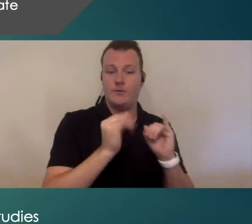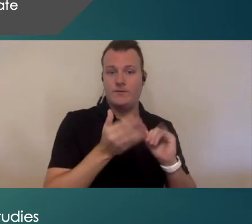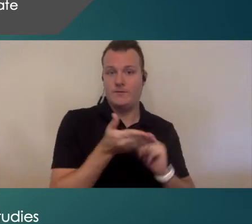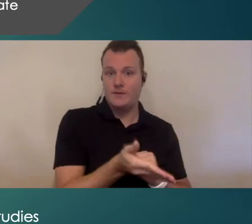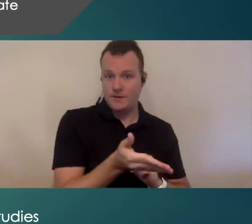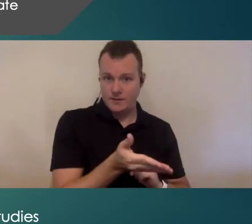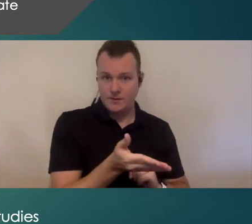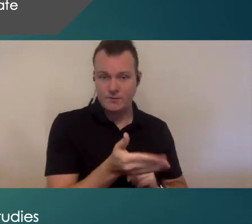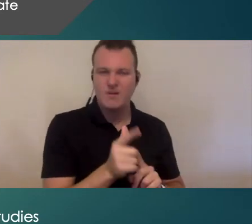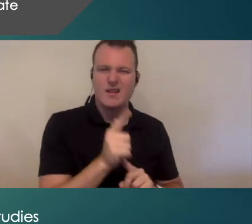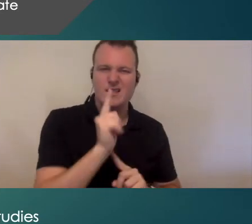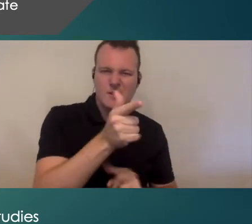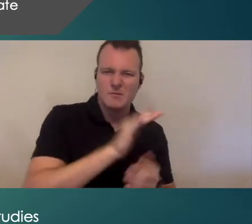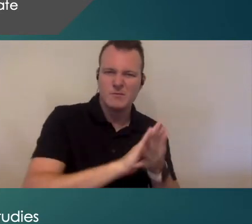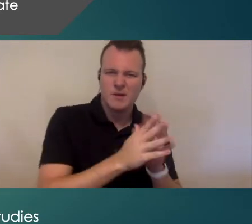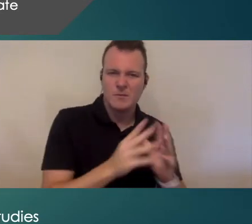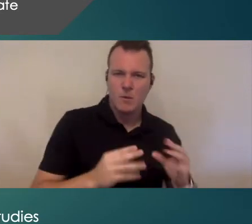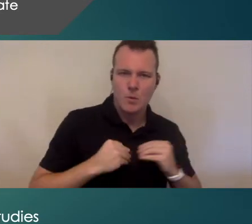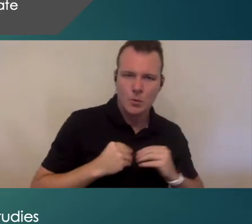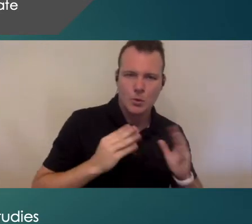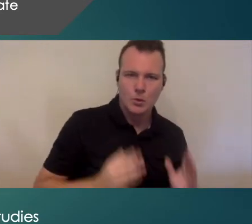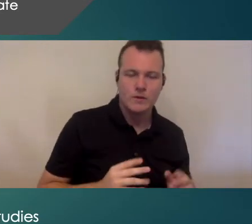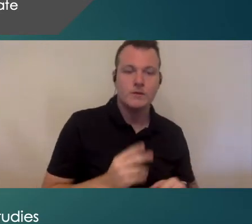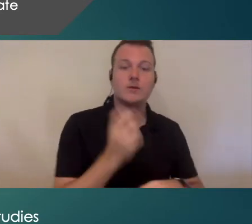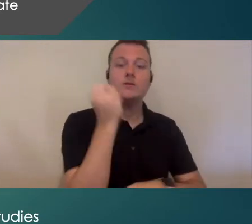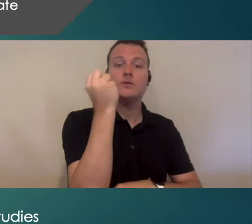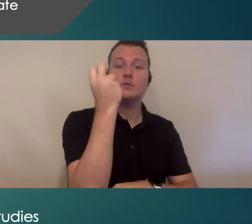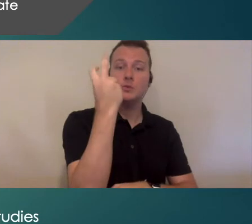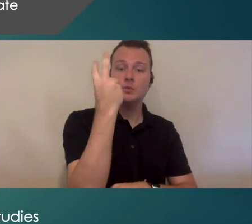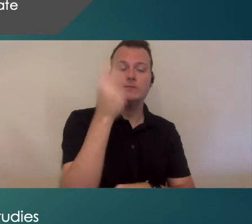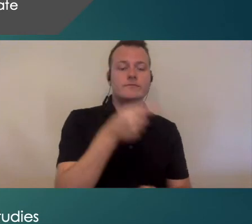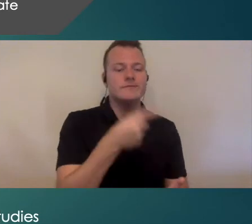practice that she ended up owning- was scheduled at noon and was told to just